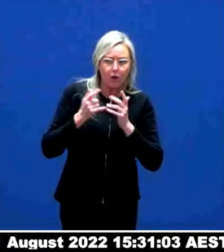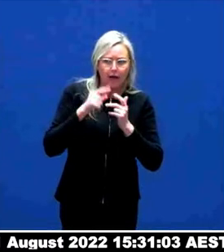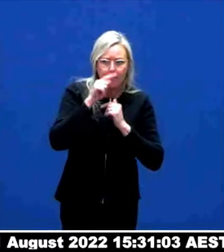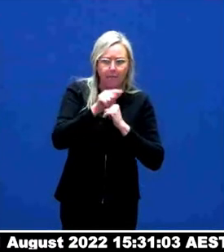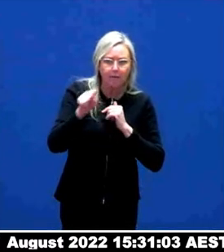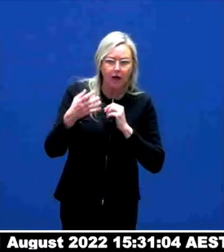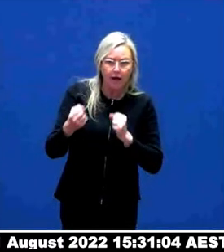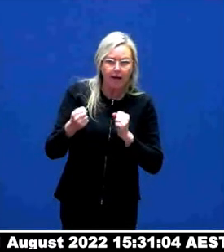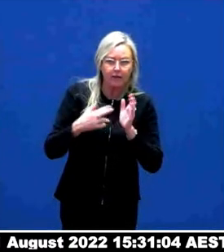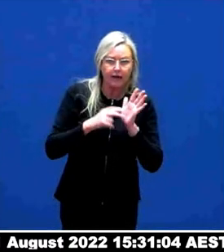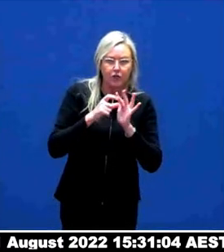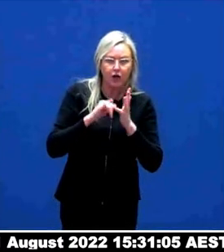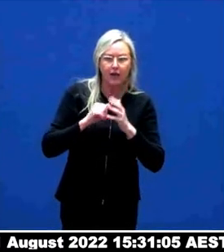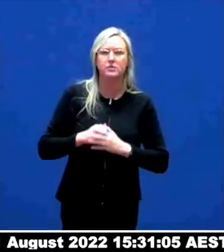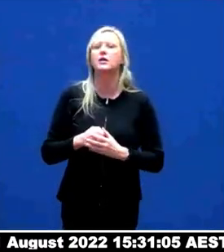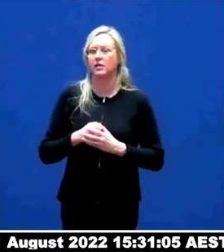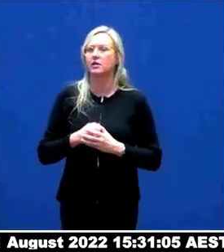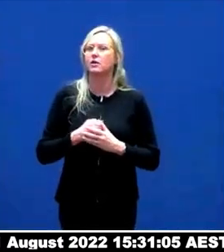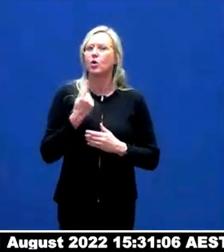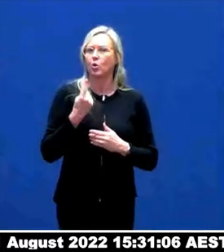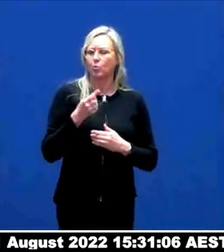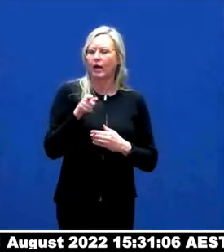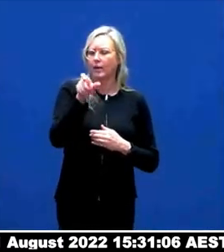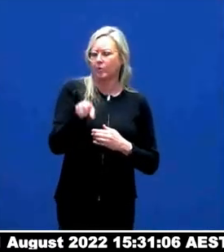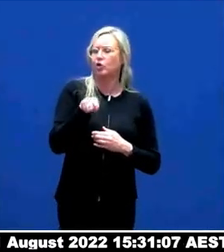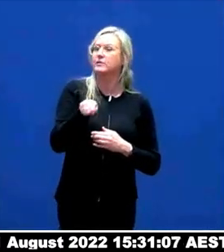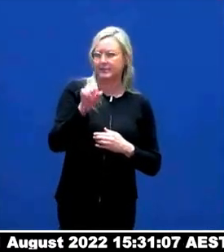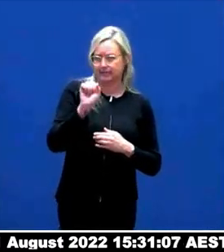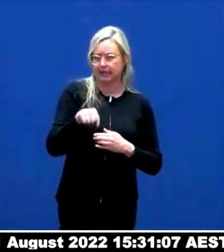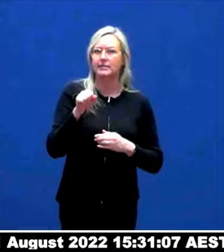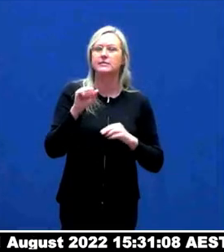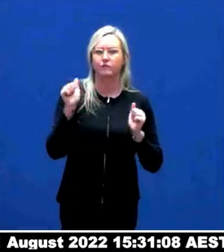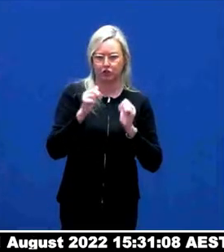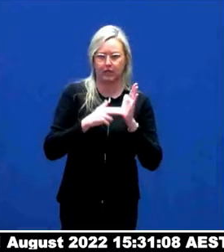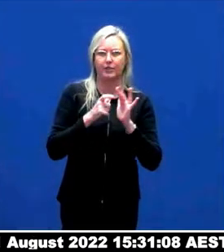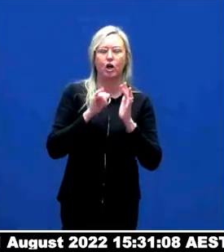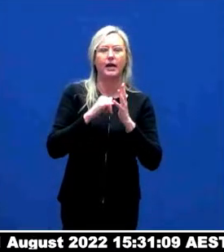'DAVE': One of the guys has been through the whole system and got his pension and some